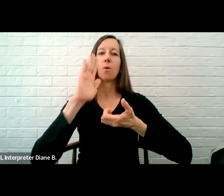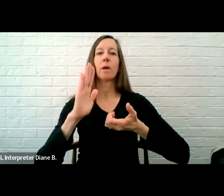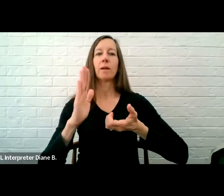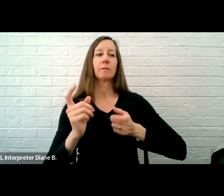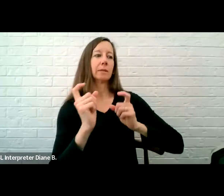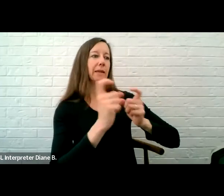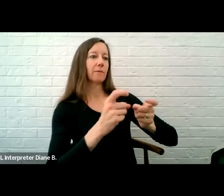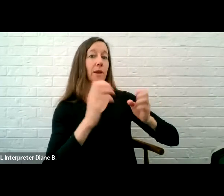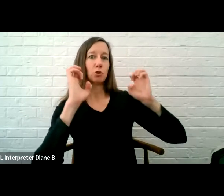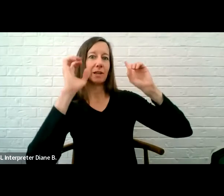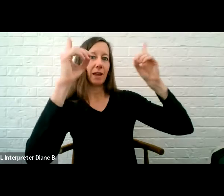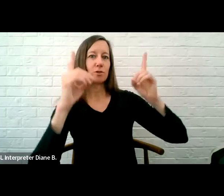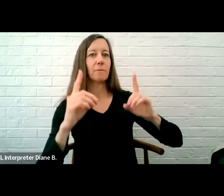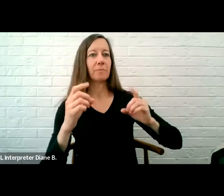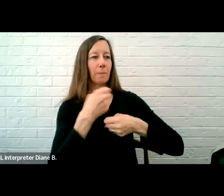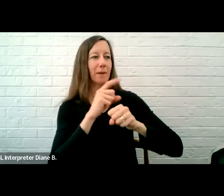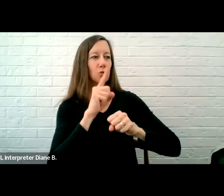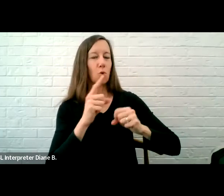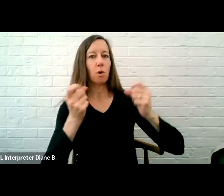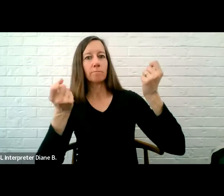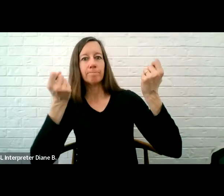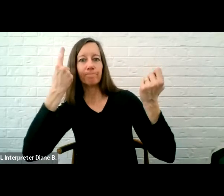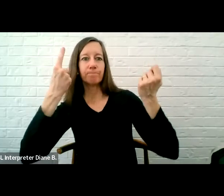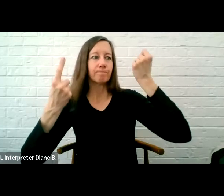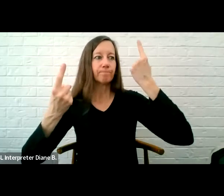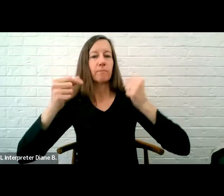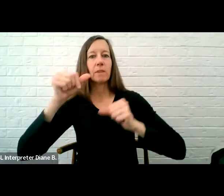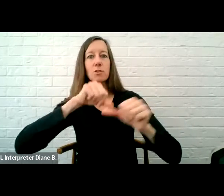all of the State agencies are on the same page with regard to where the investments